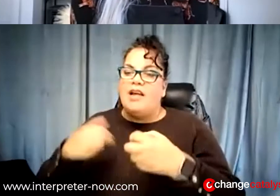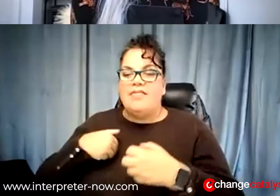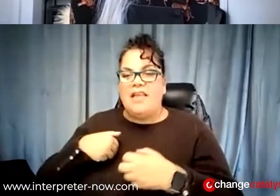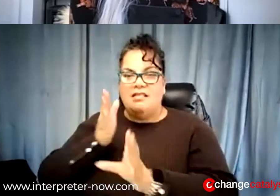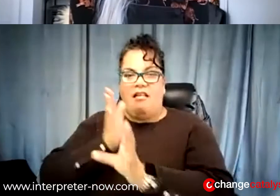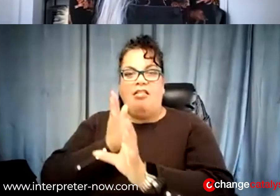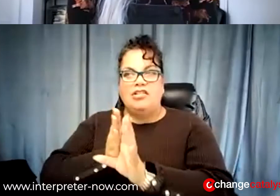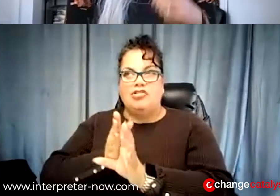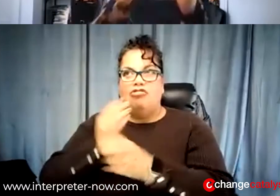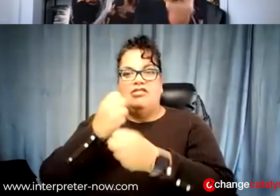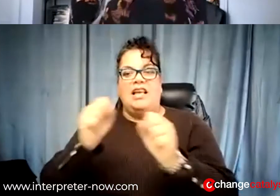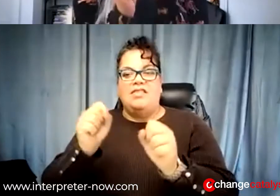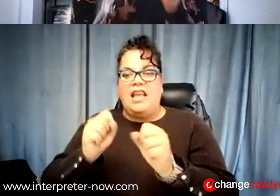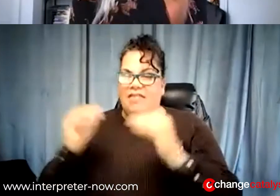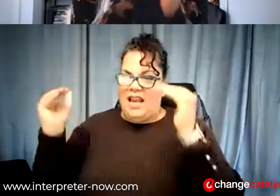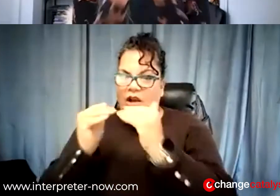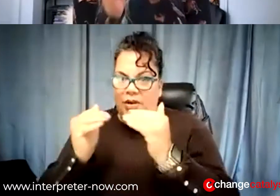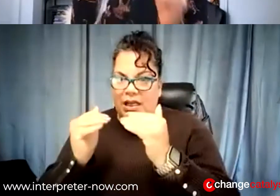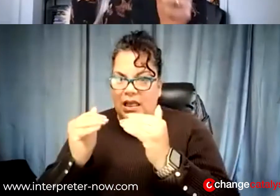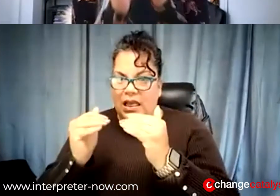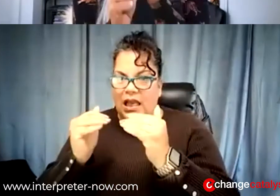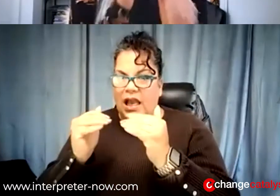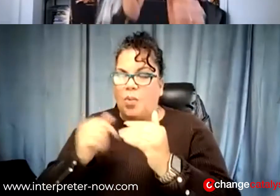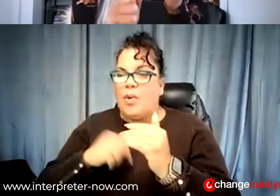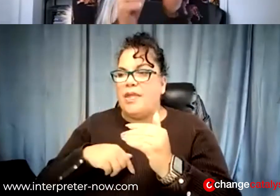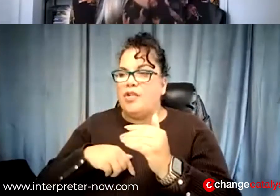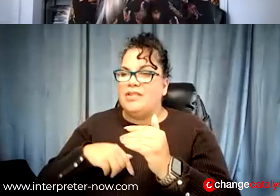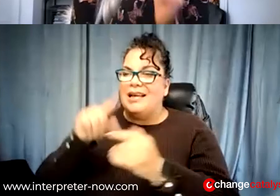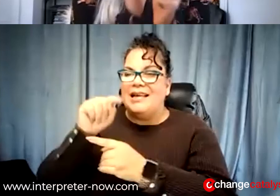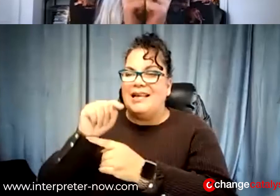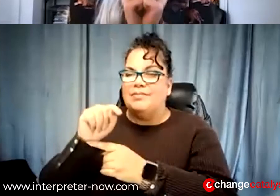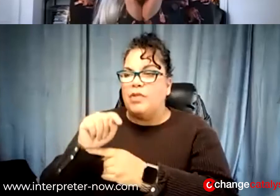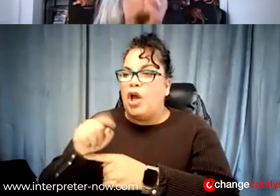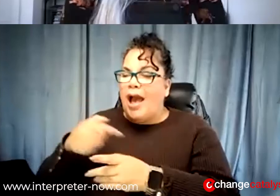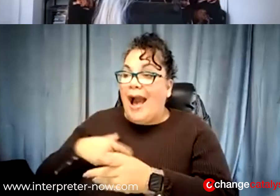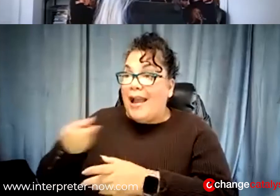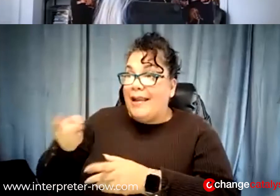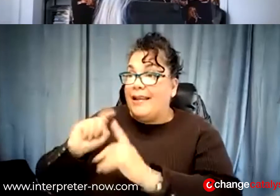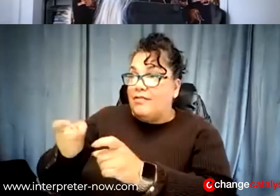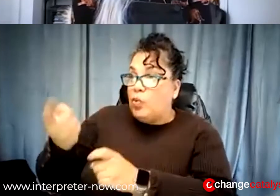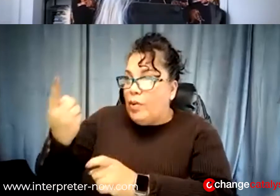inclusion when it feels like there's a tip for top, there's a hierarchy, there's a give and take.